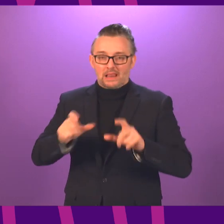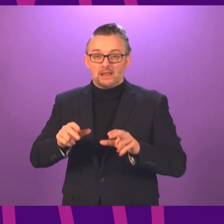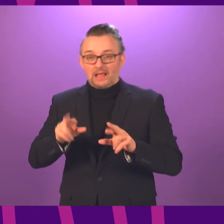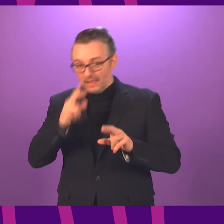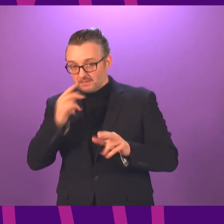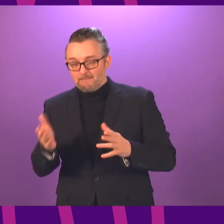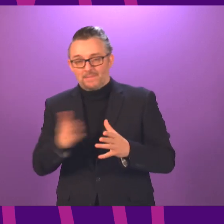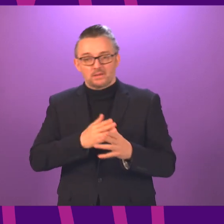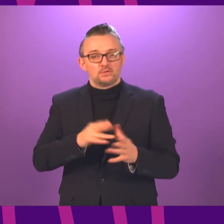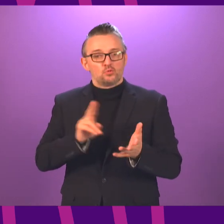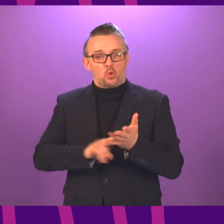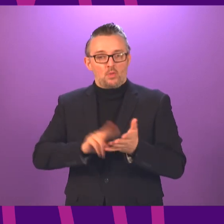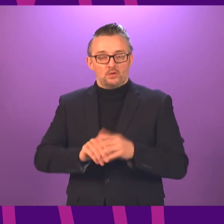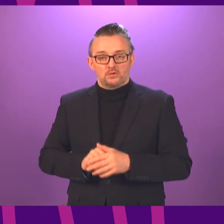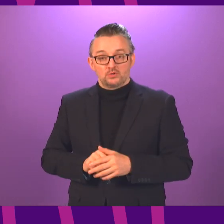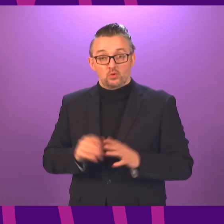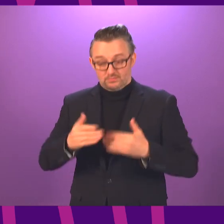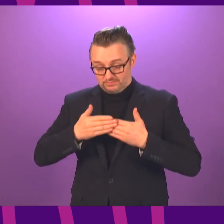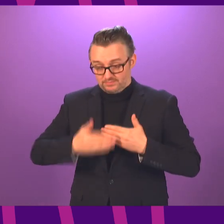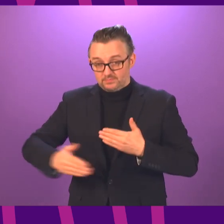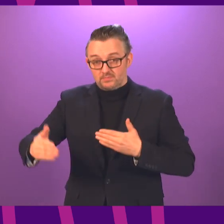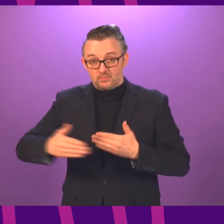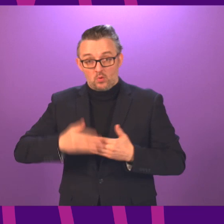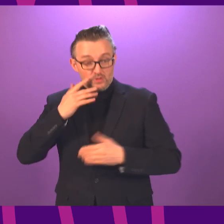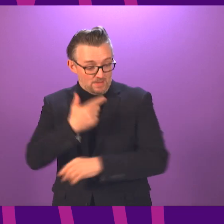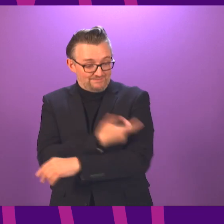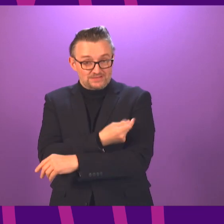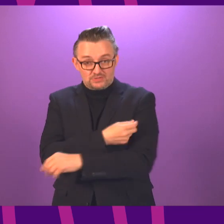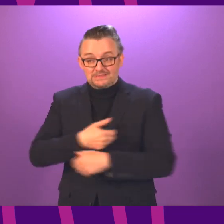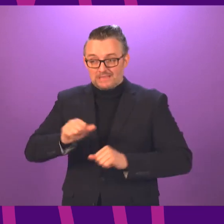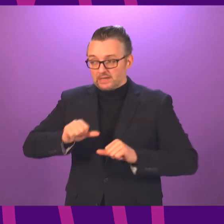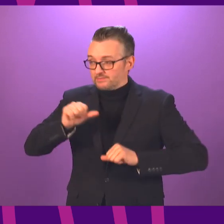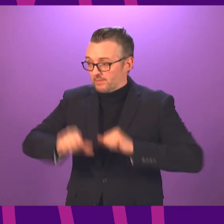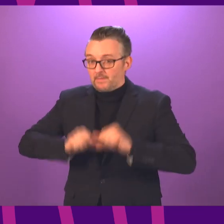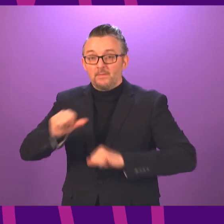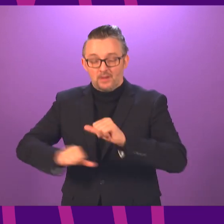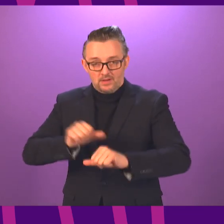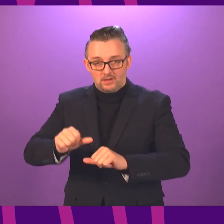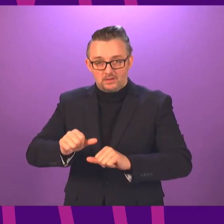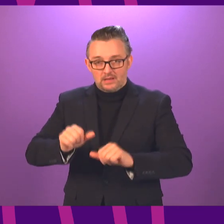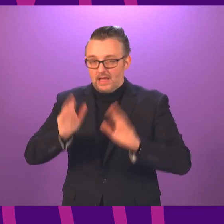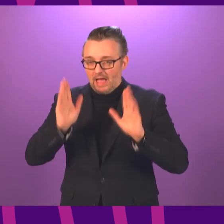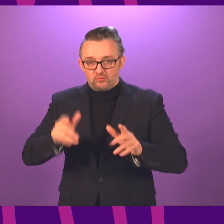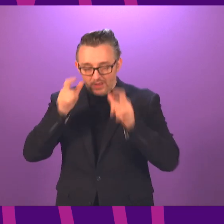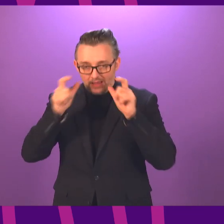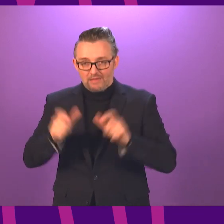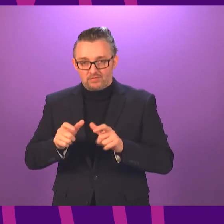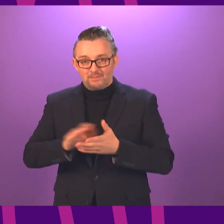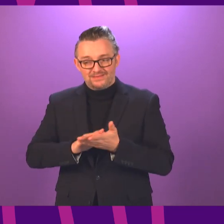being cautious, careful and patient for the next period, while the vaccination programme has time to progress, that we will make that route as safe and sustainable as possible.